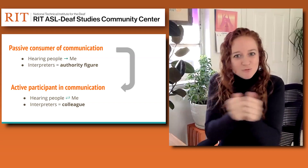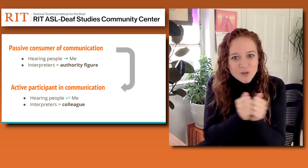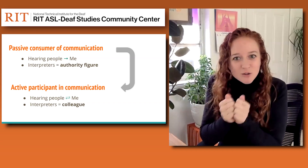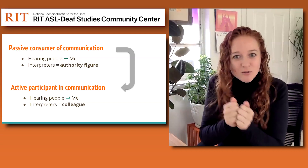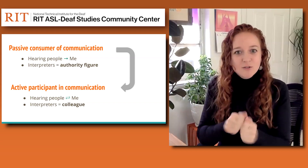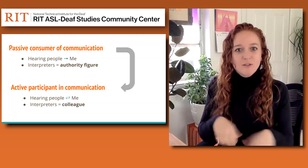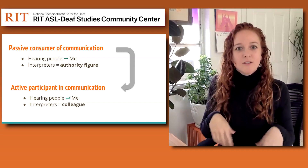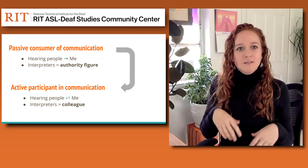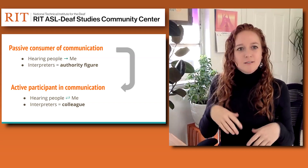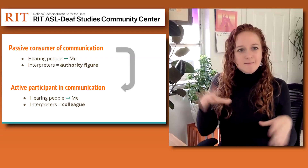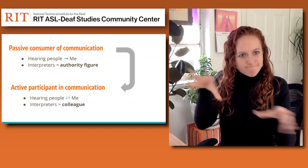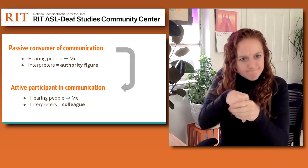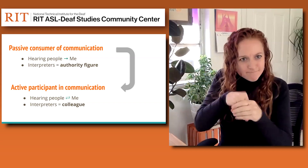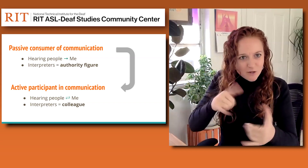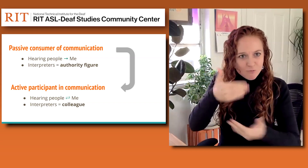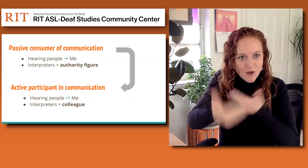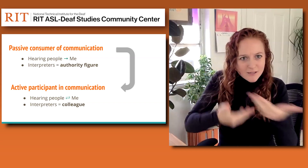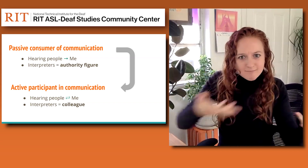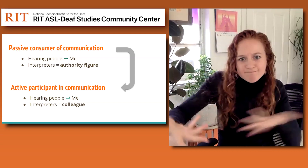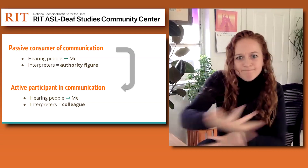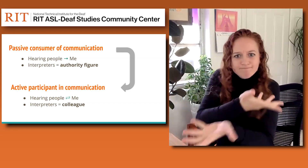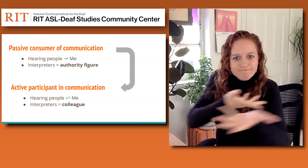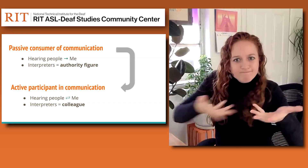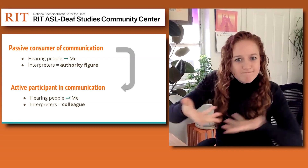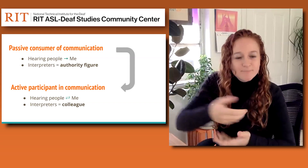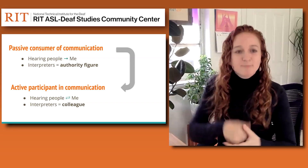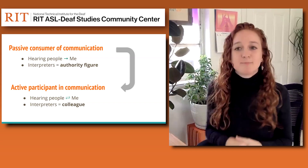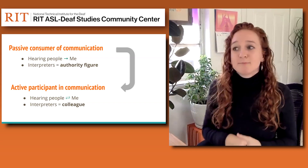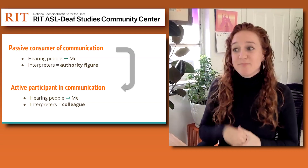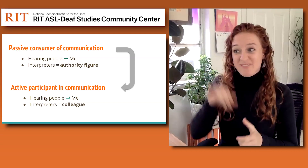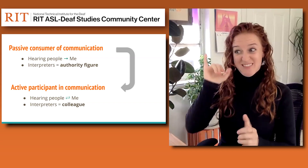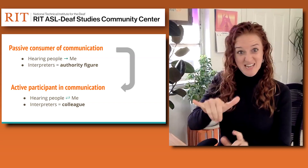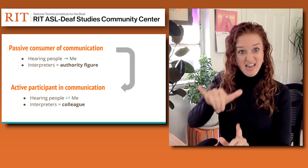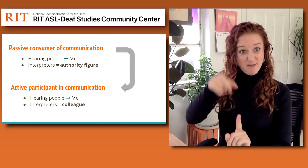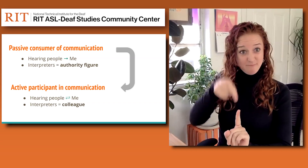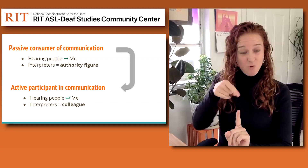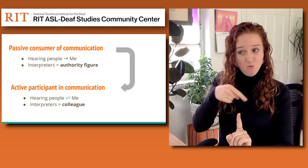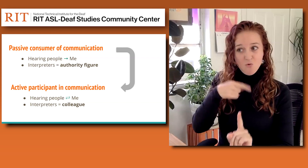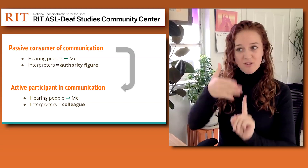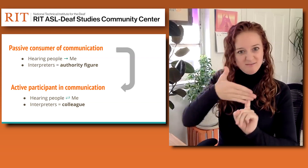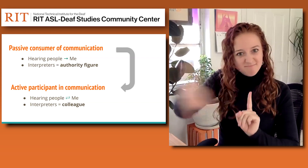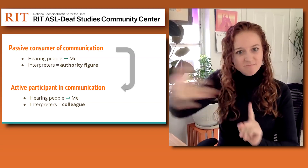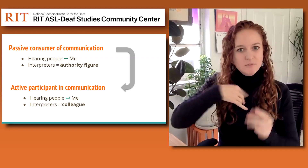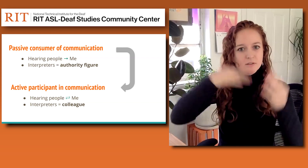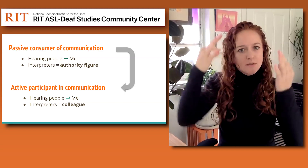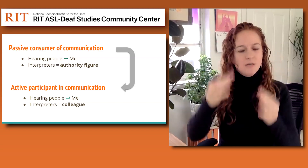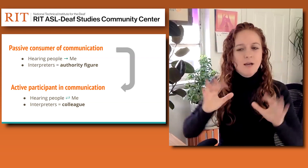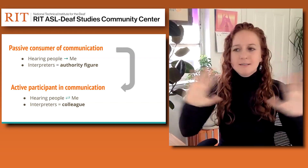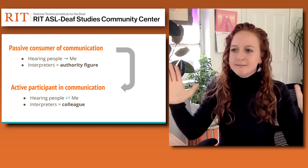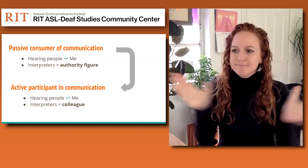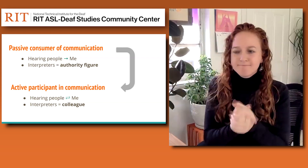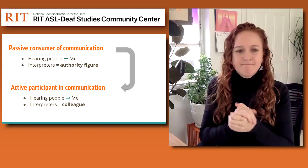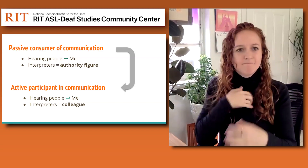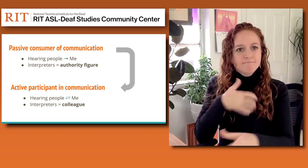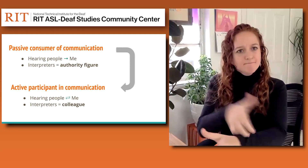We should be working as a collaborative team, the three parts of this communication process working together.